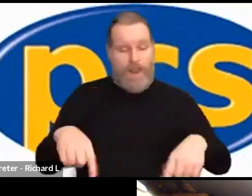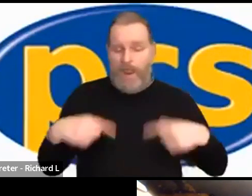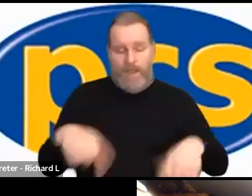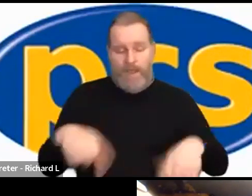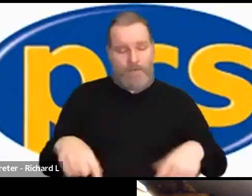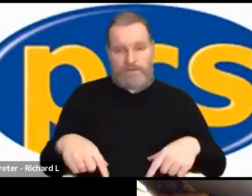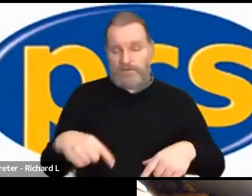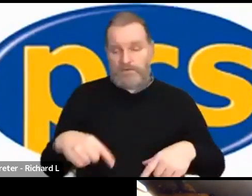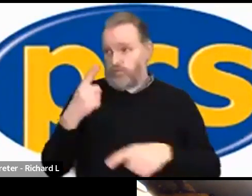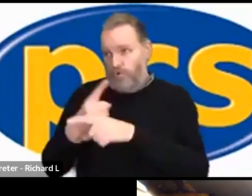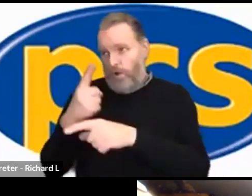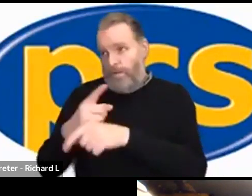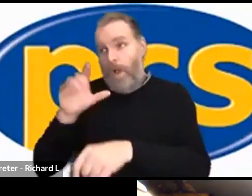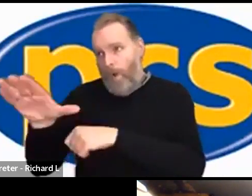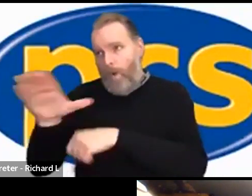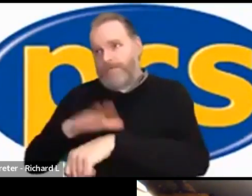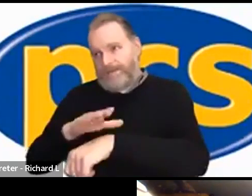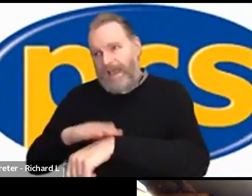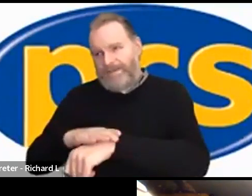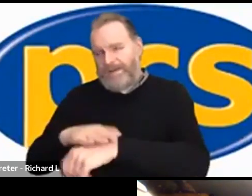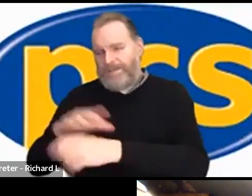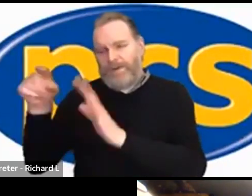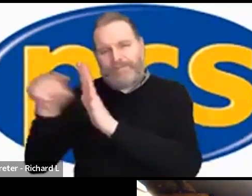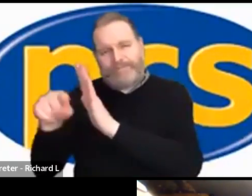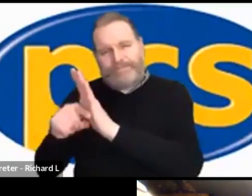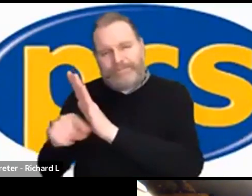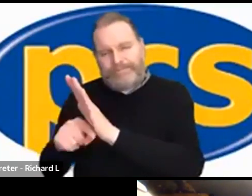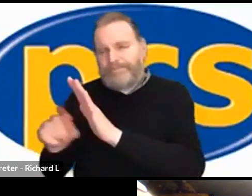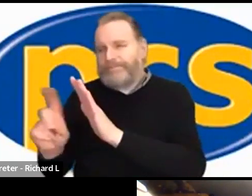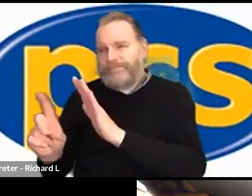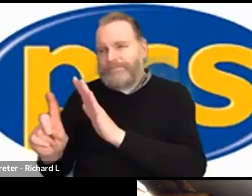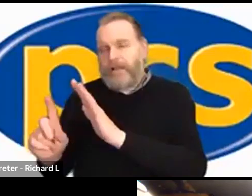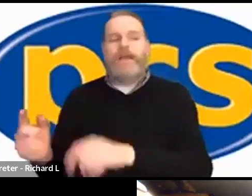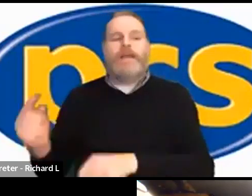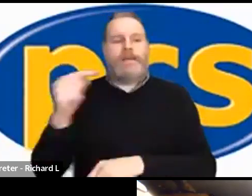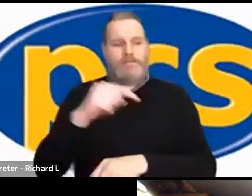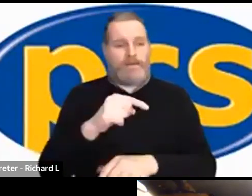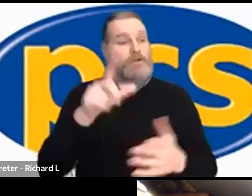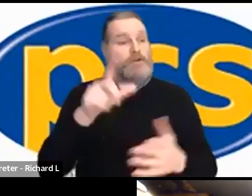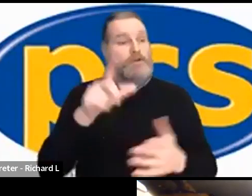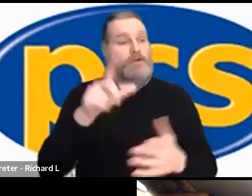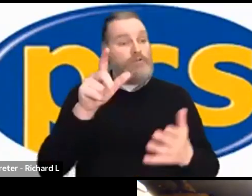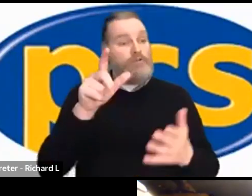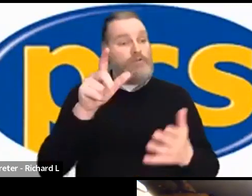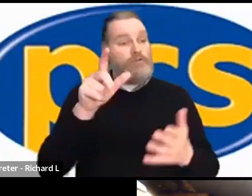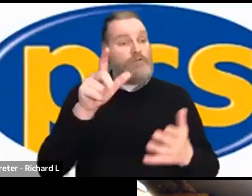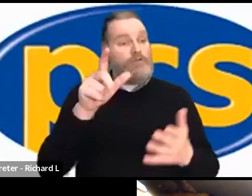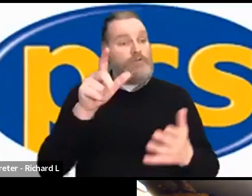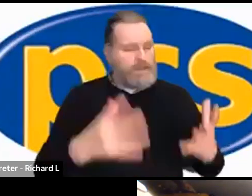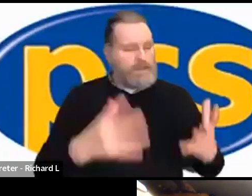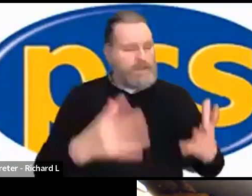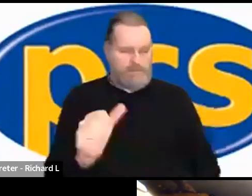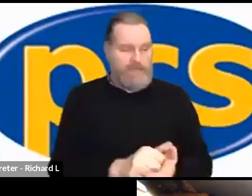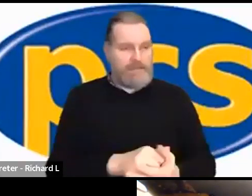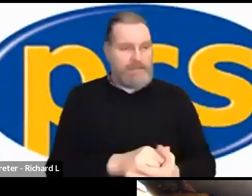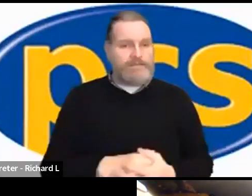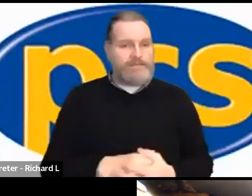we need to. support the strike. We've got action and pressure building in the targeted areas it's clear, though, that the